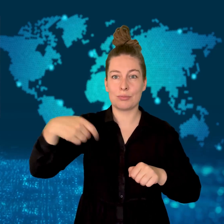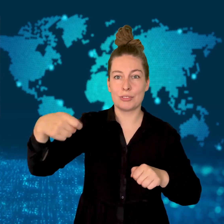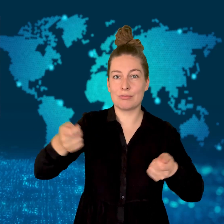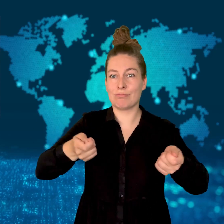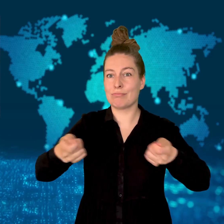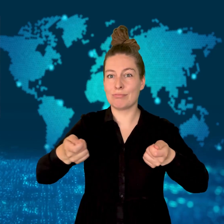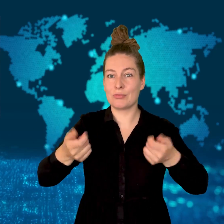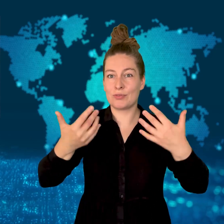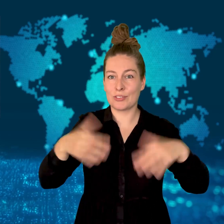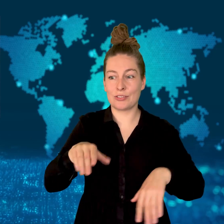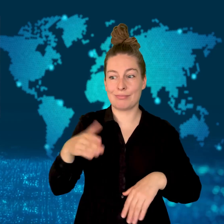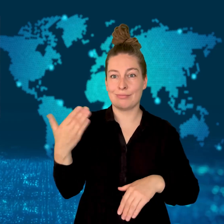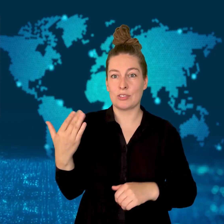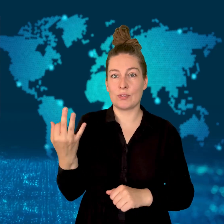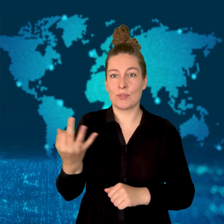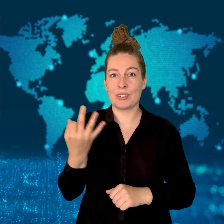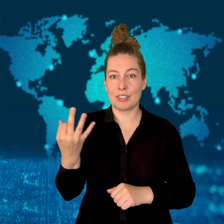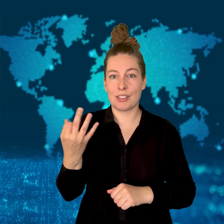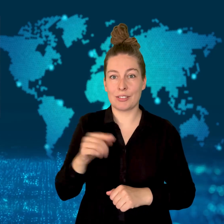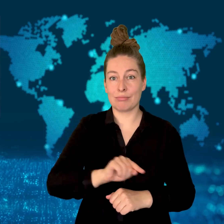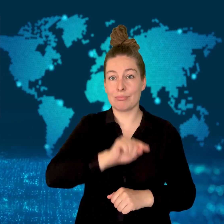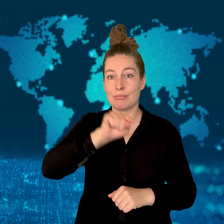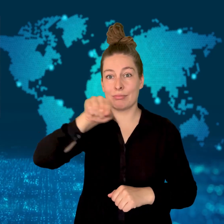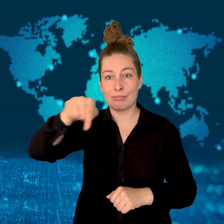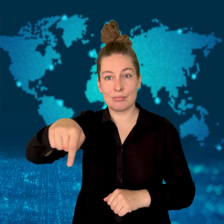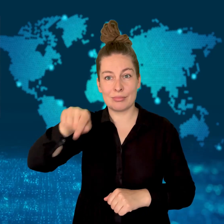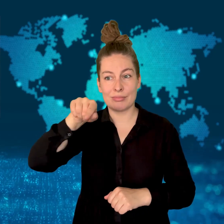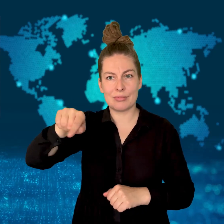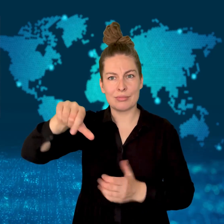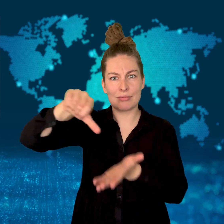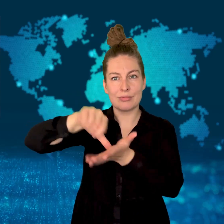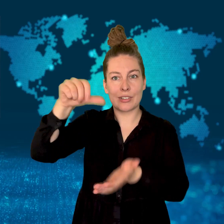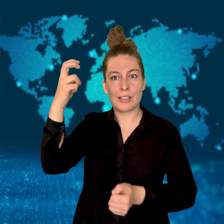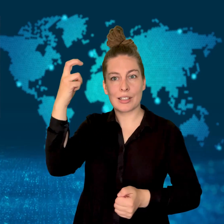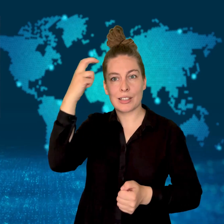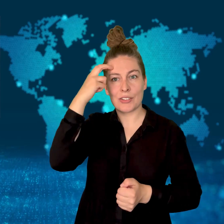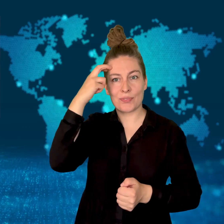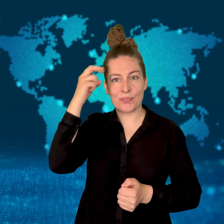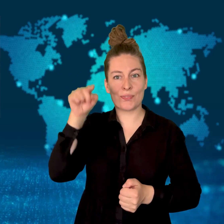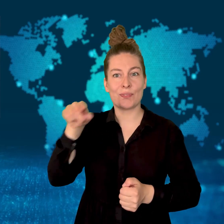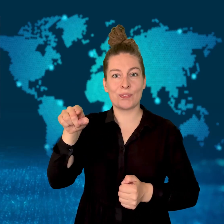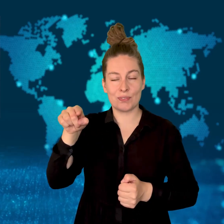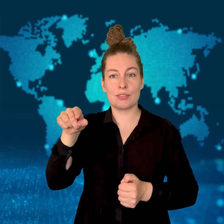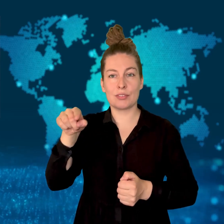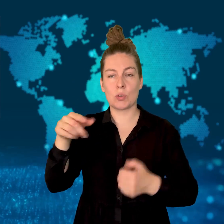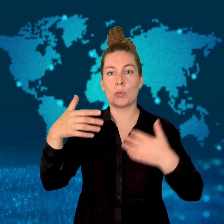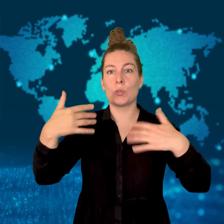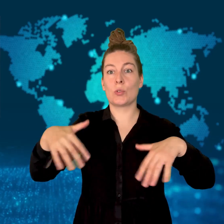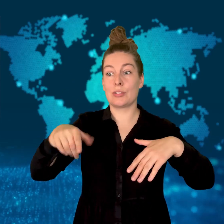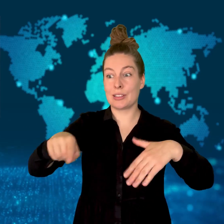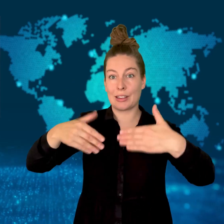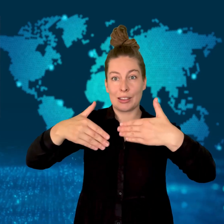Their intent was to "share the African perspective" in asking for peace talks.